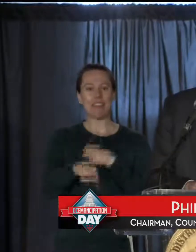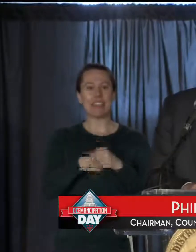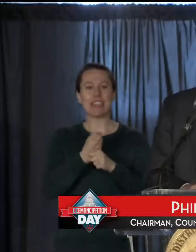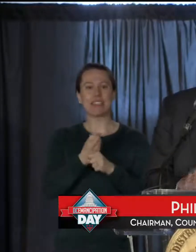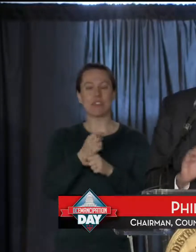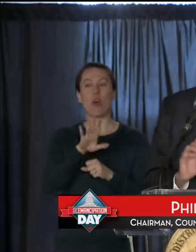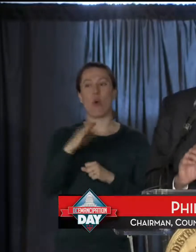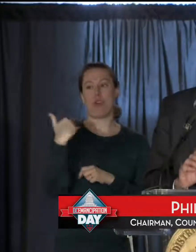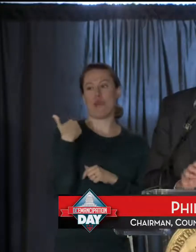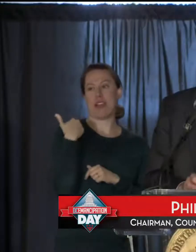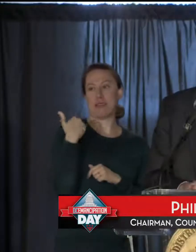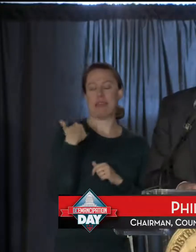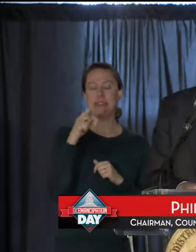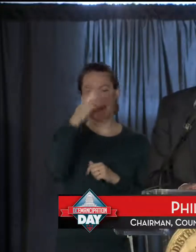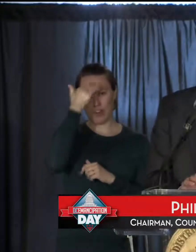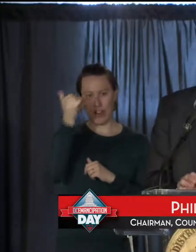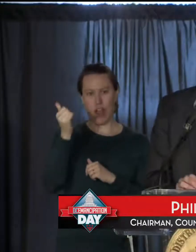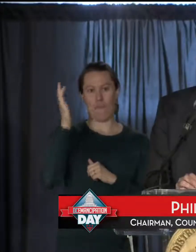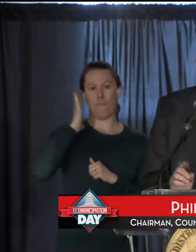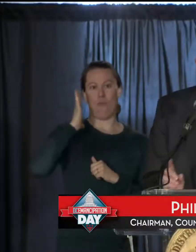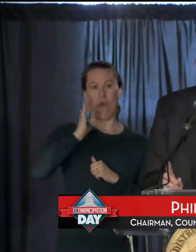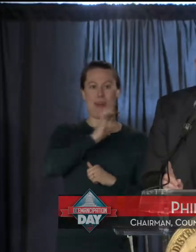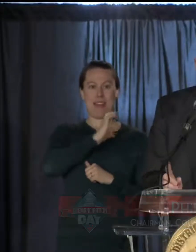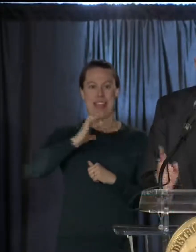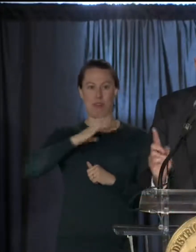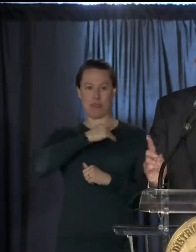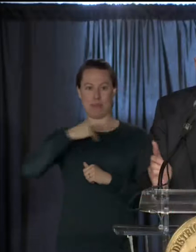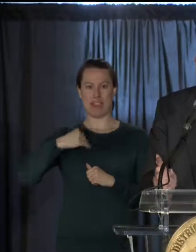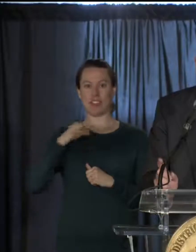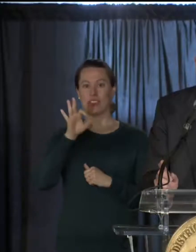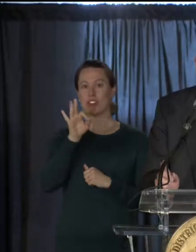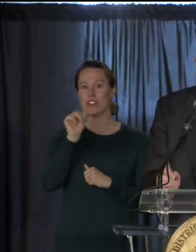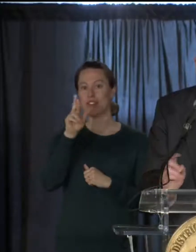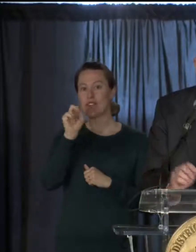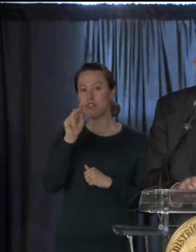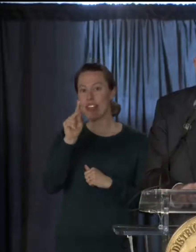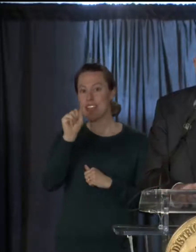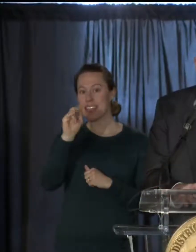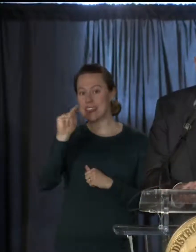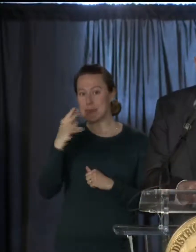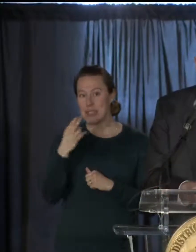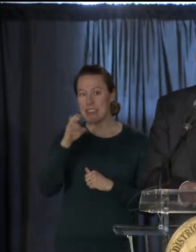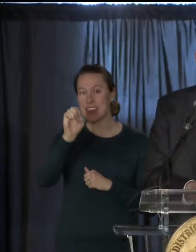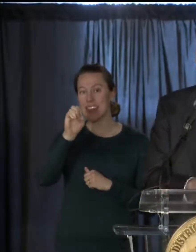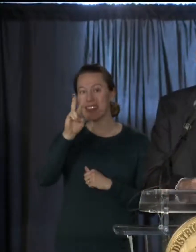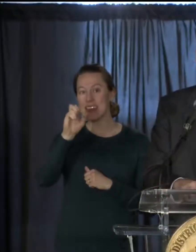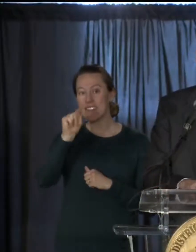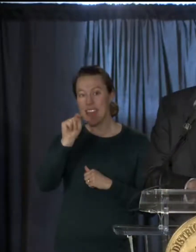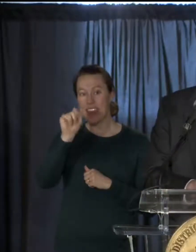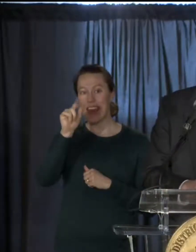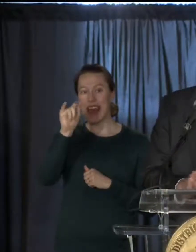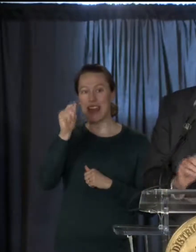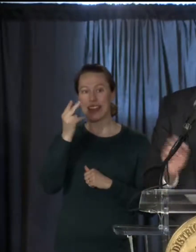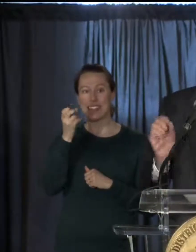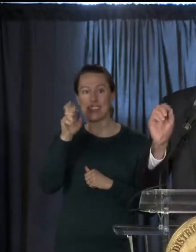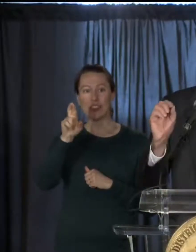FORGOT TO ACKNOWLEDGE FORMER COUNCILMEMBERS WHO ARE HERE FRANK SMITH, YVETTE ALEXANDER AND VINCENT ORANGE.